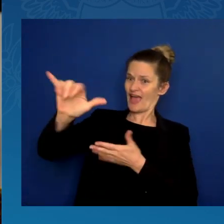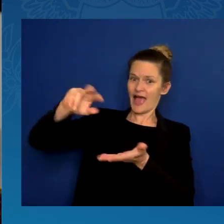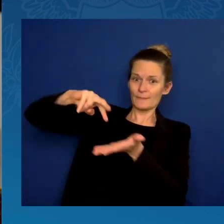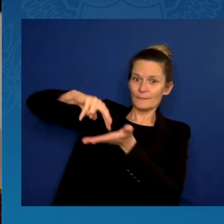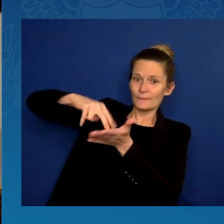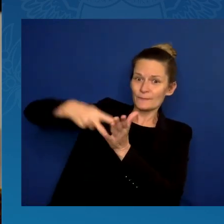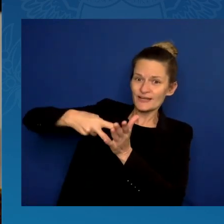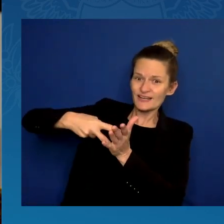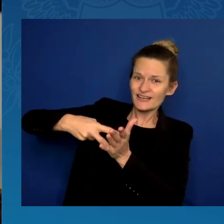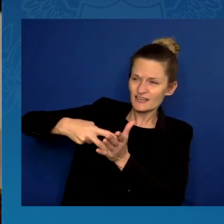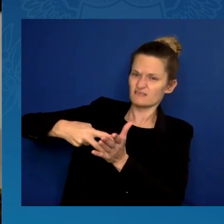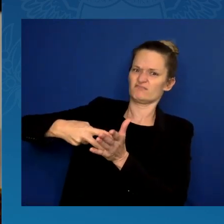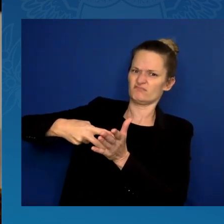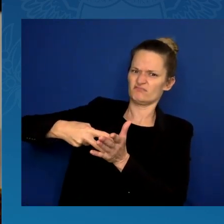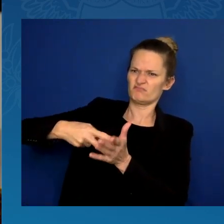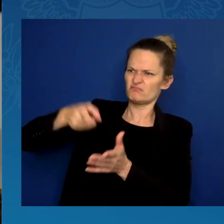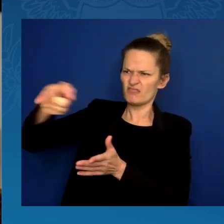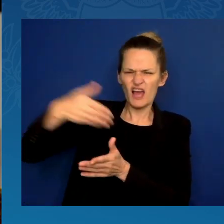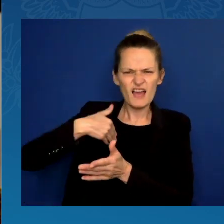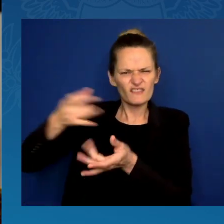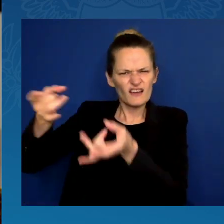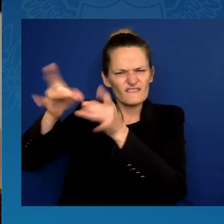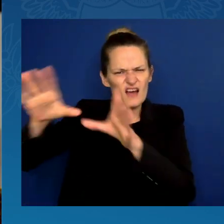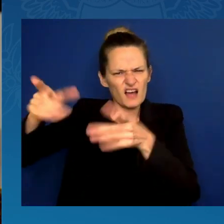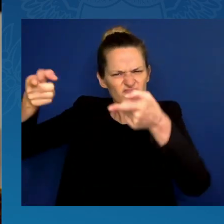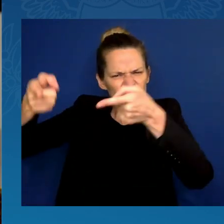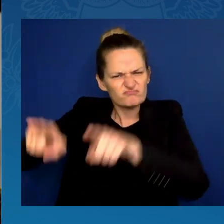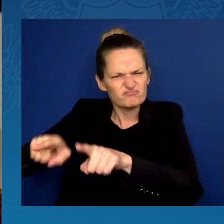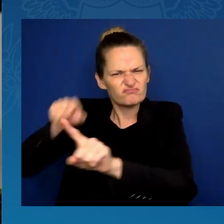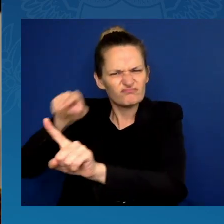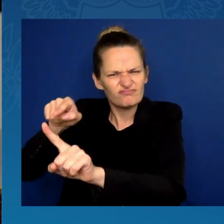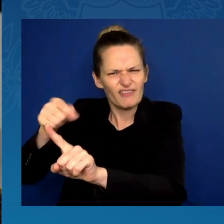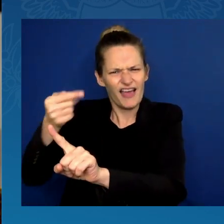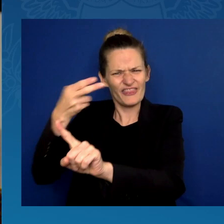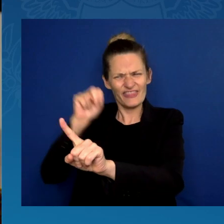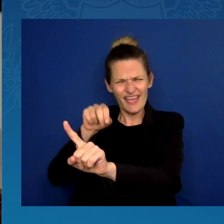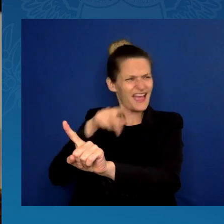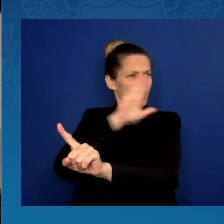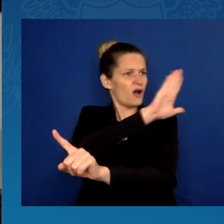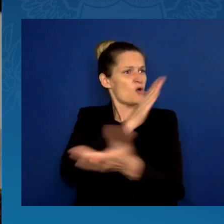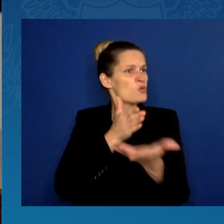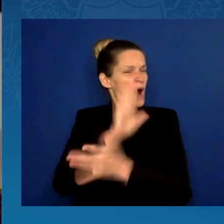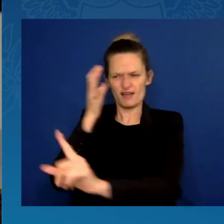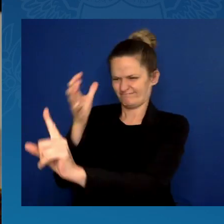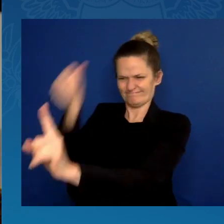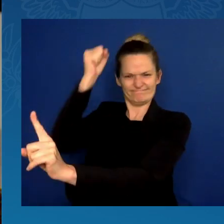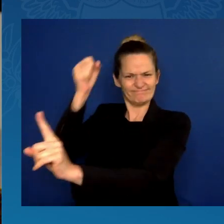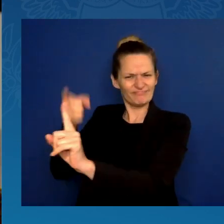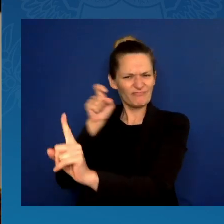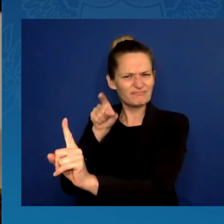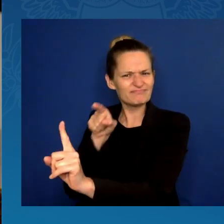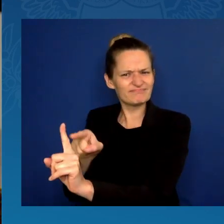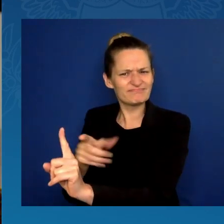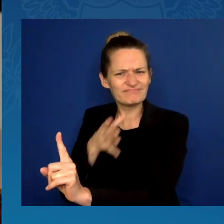and then to have taken from her right to self-determination to make decisions about her body